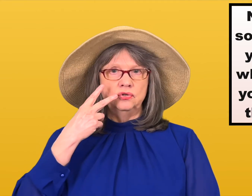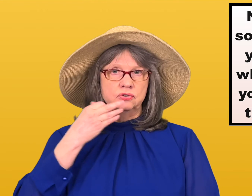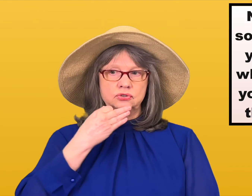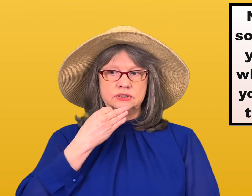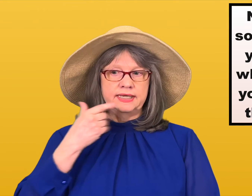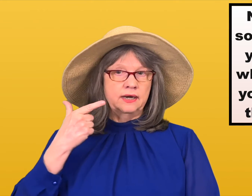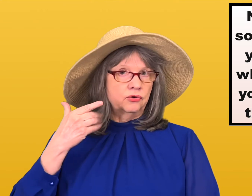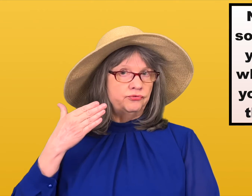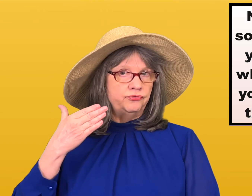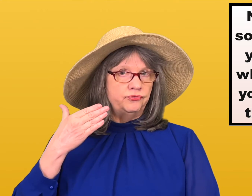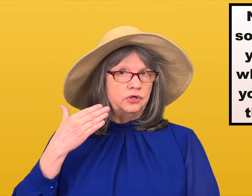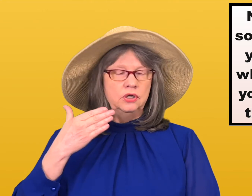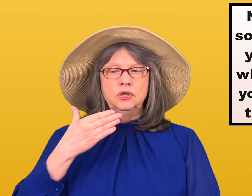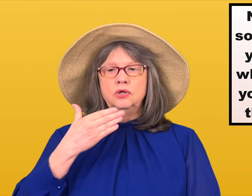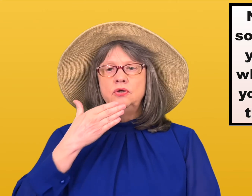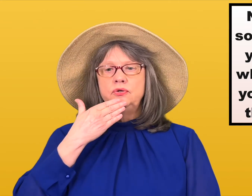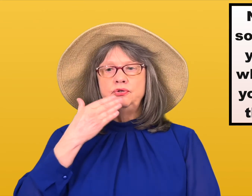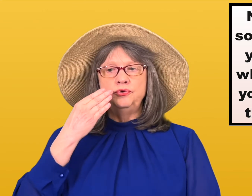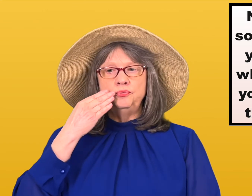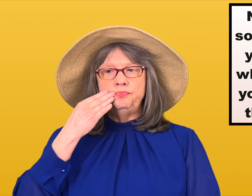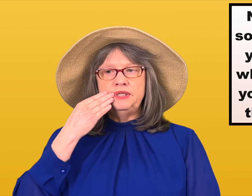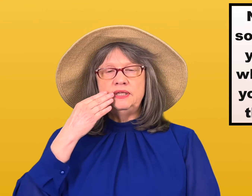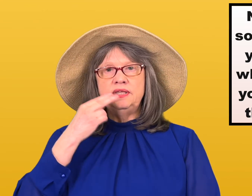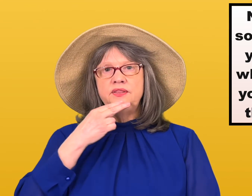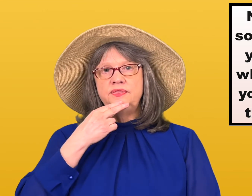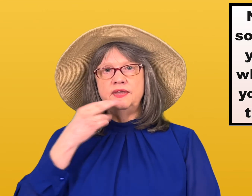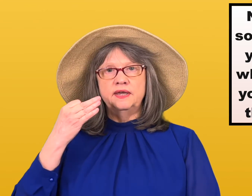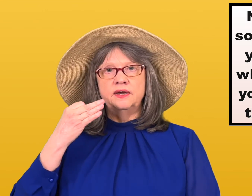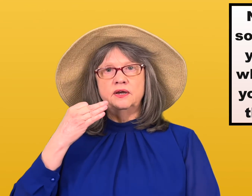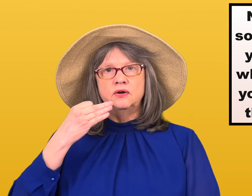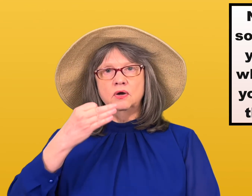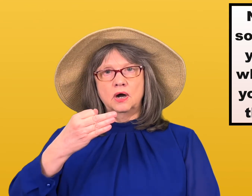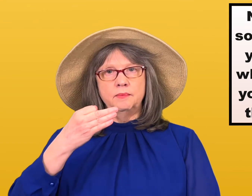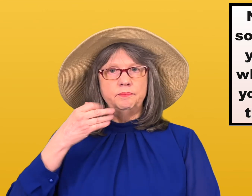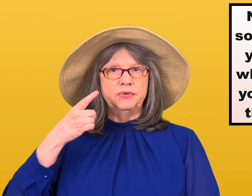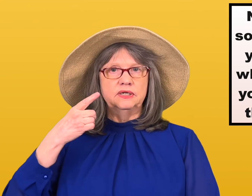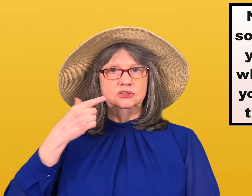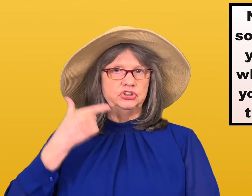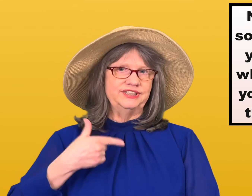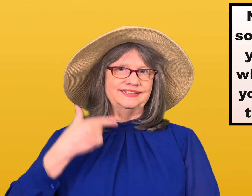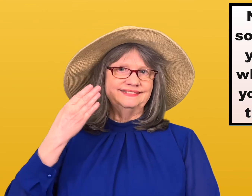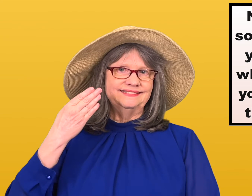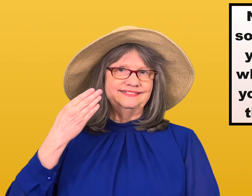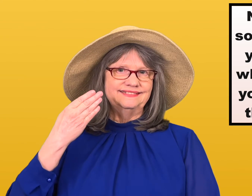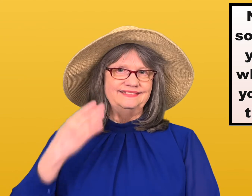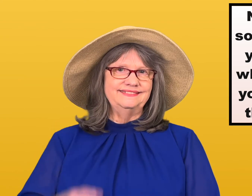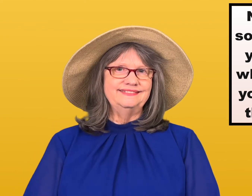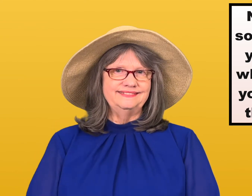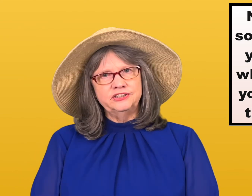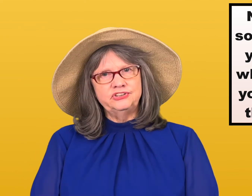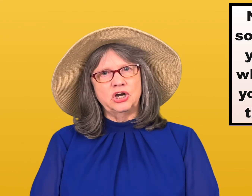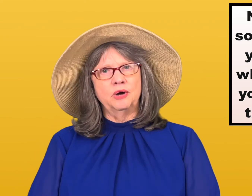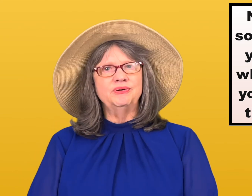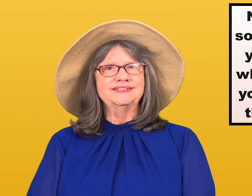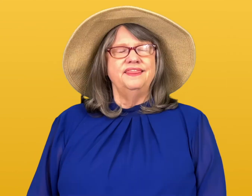yourself to be their option. Good job!